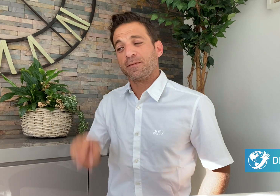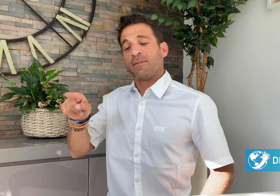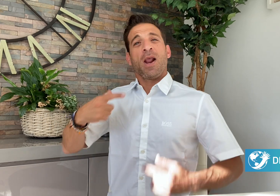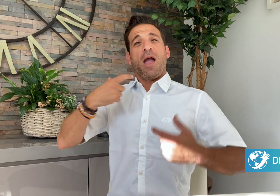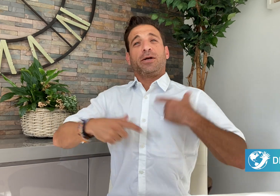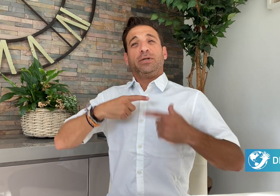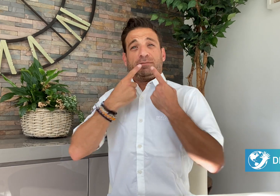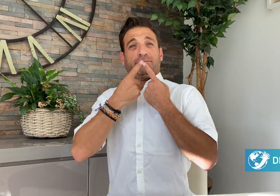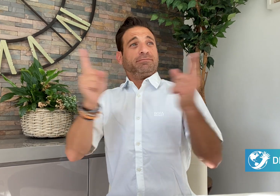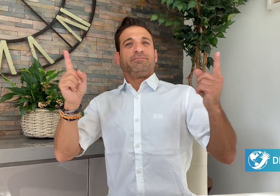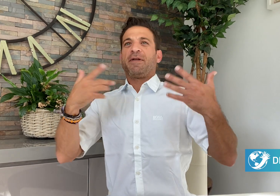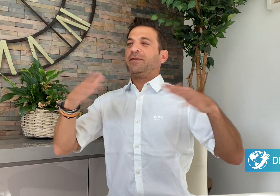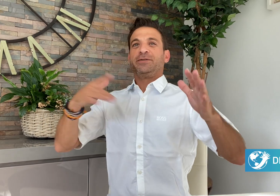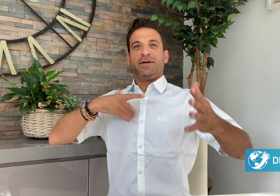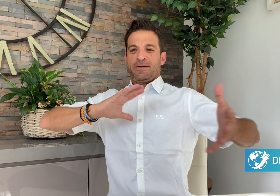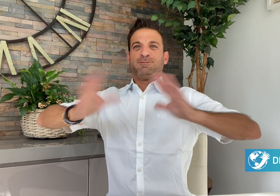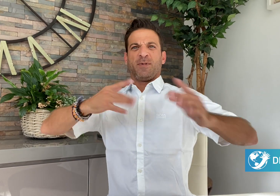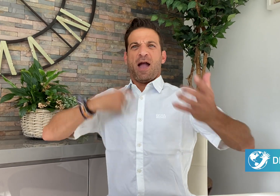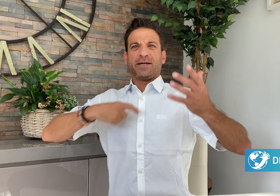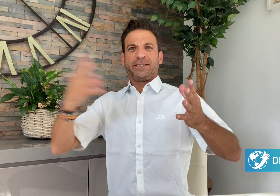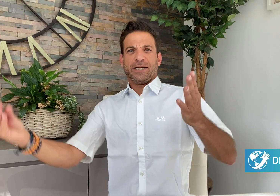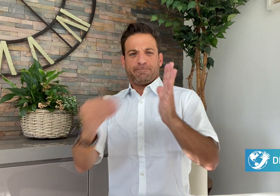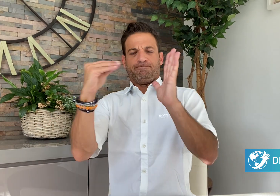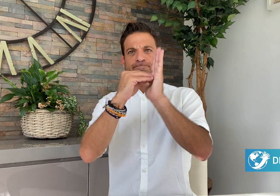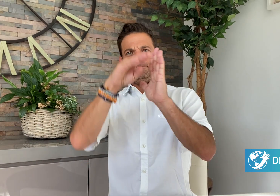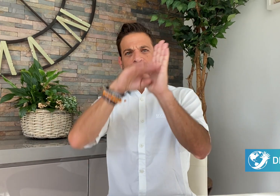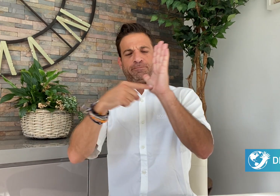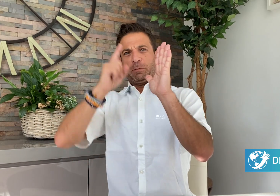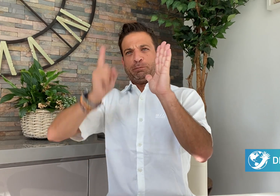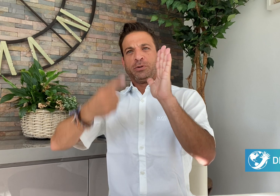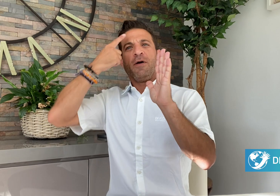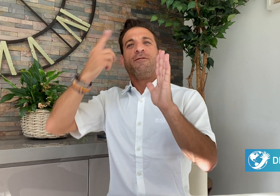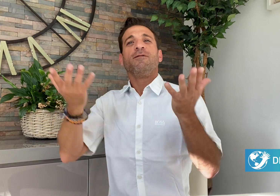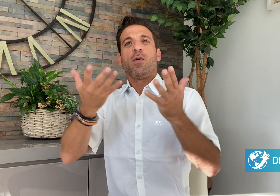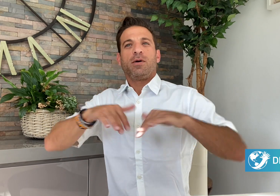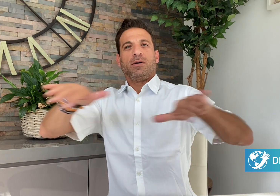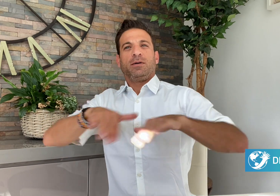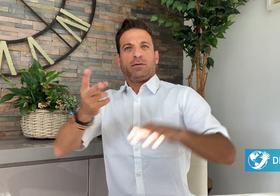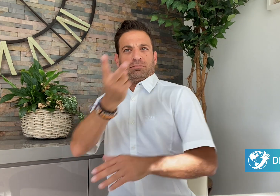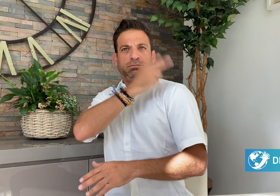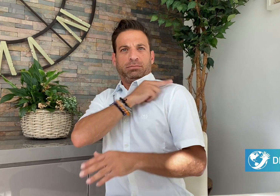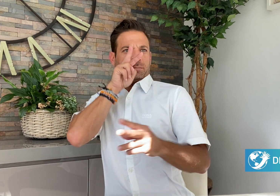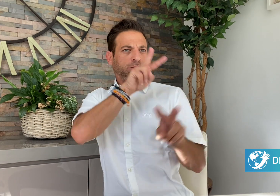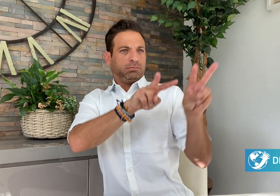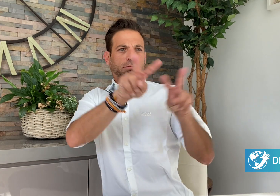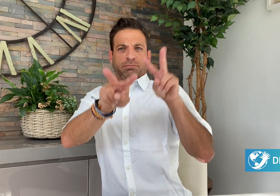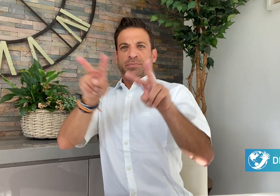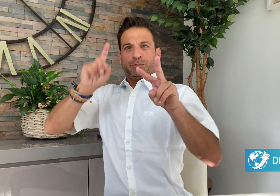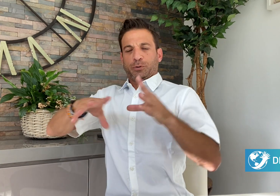are required to undertake 730 hours of training per year.